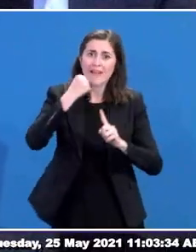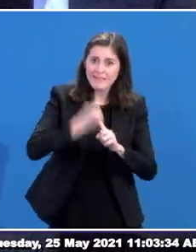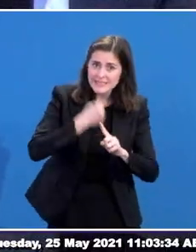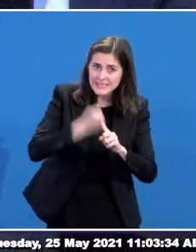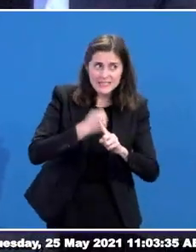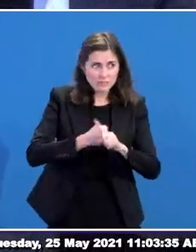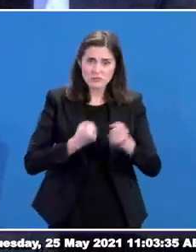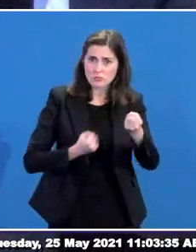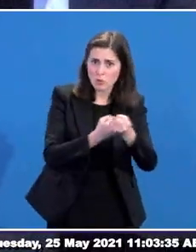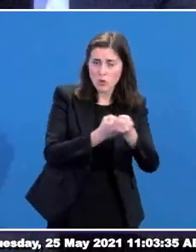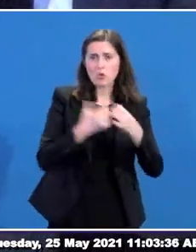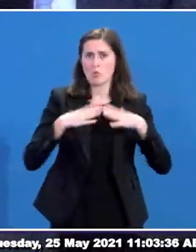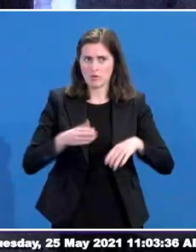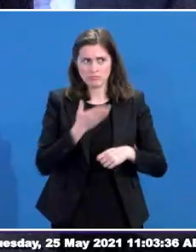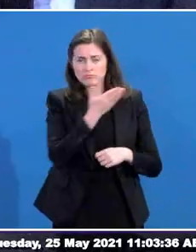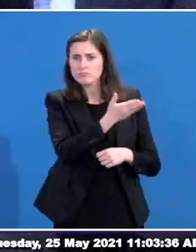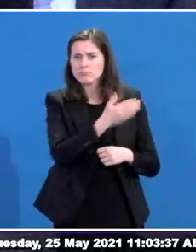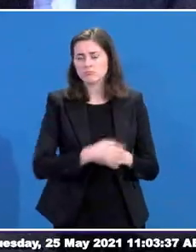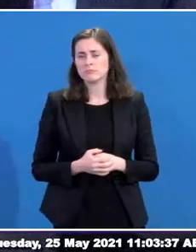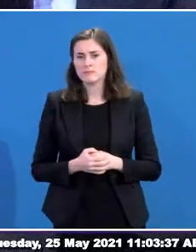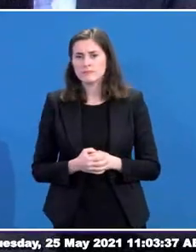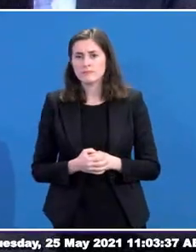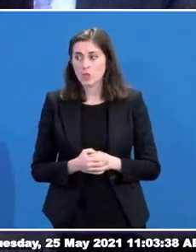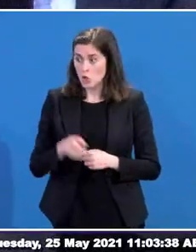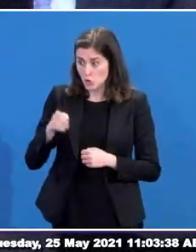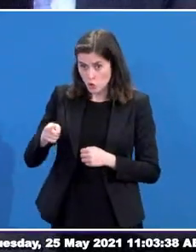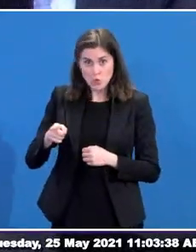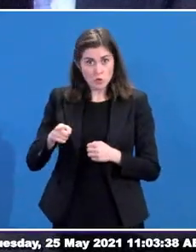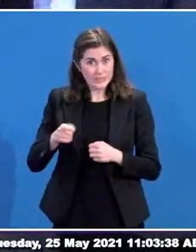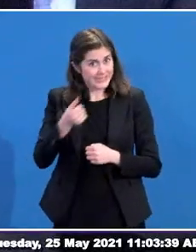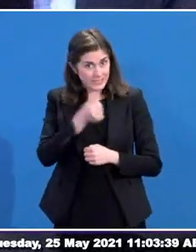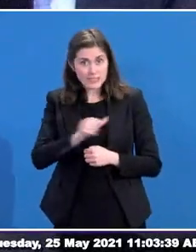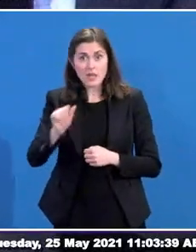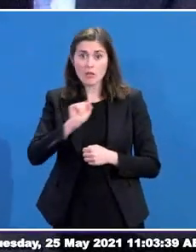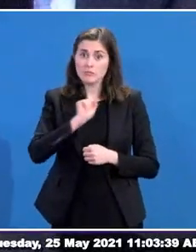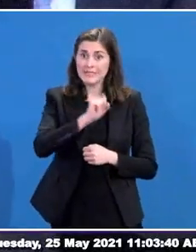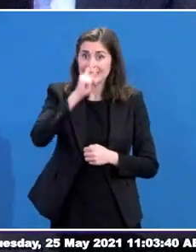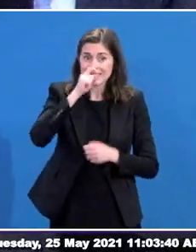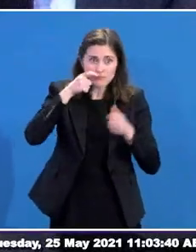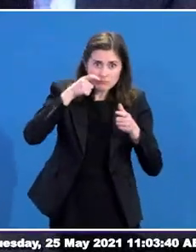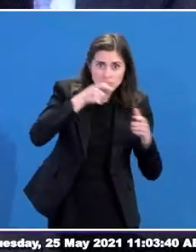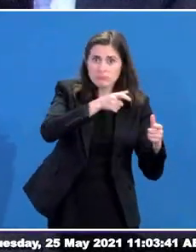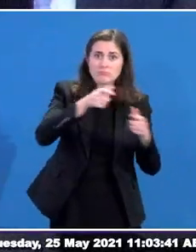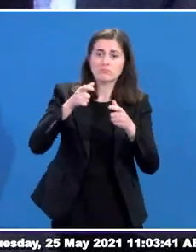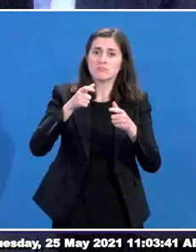So, is it the case that you are Melissa's primary advocate as well as being her sister and her guardian?